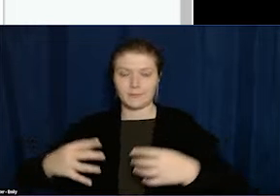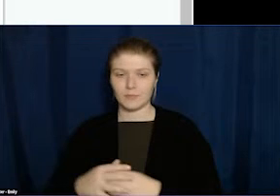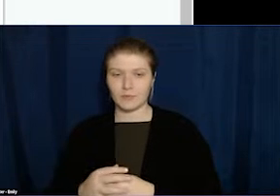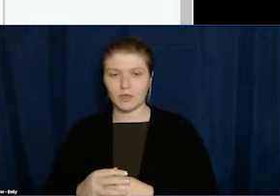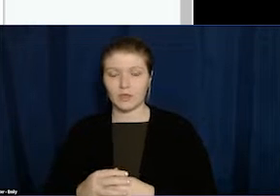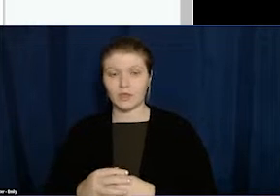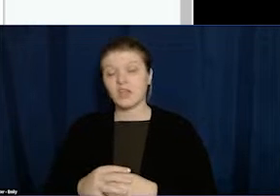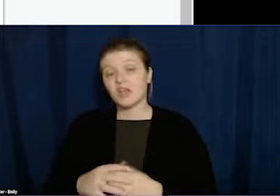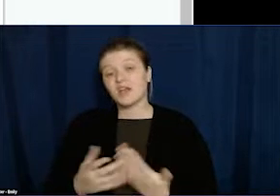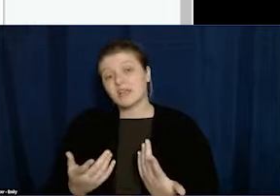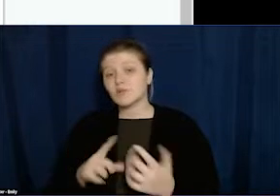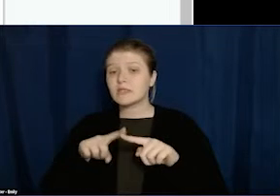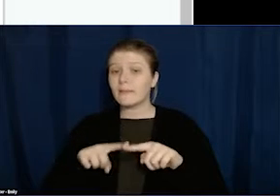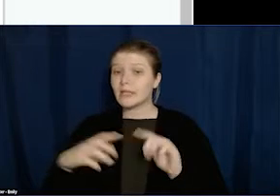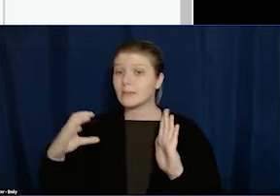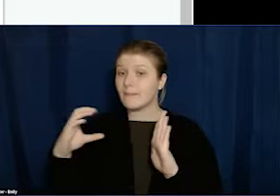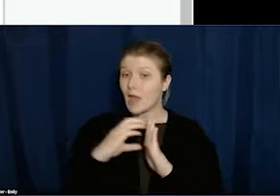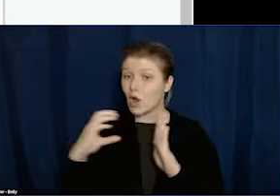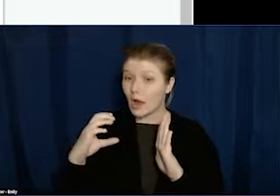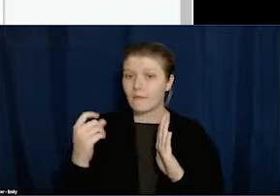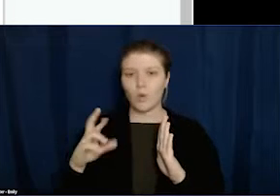on whether or not it is a paragraph or whether or not it's text after a header.